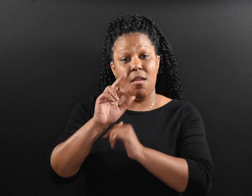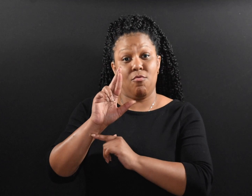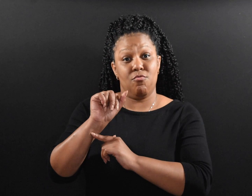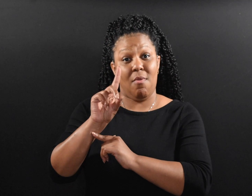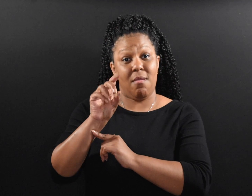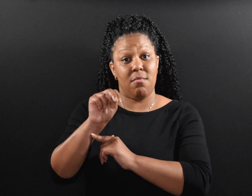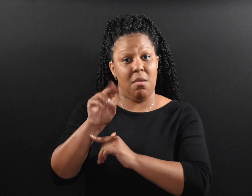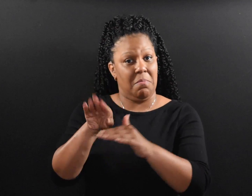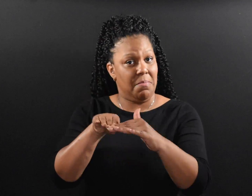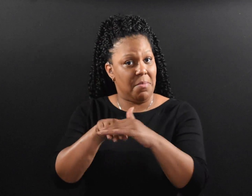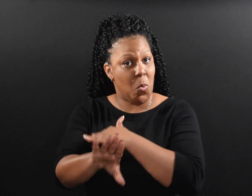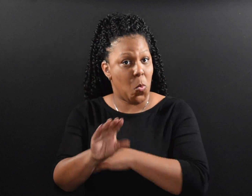How radon enters the home